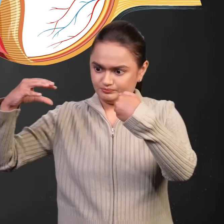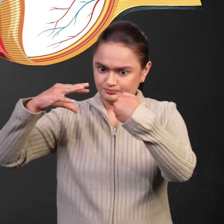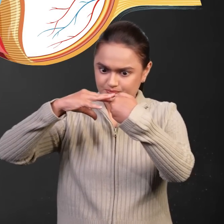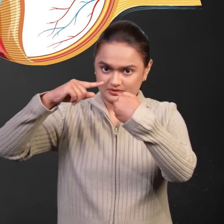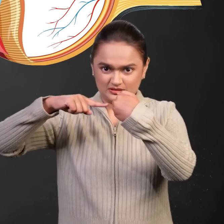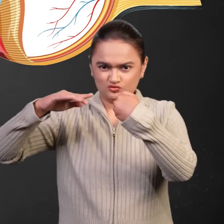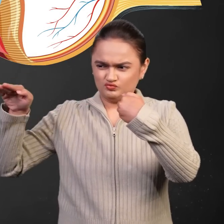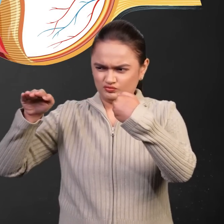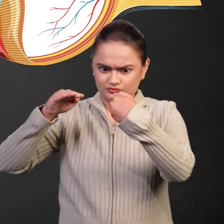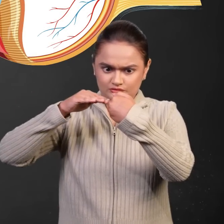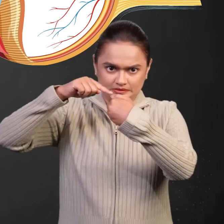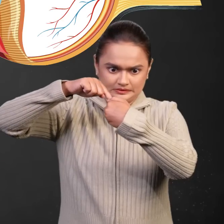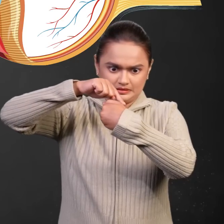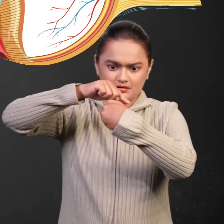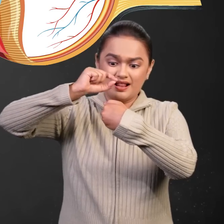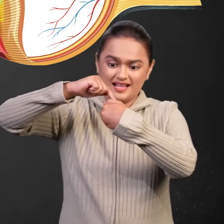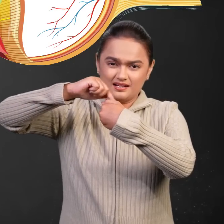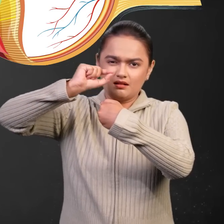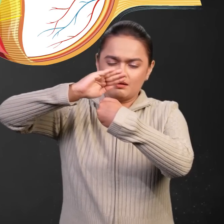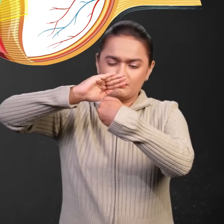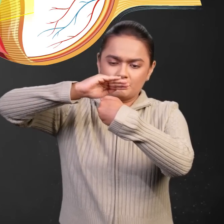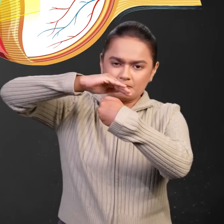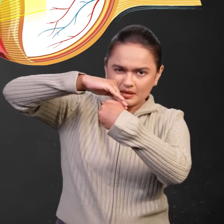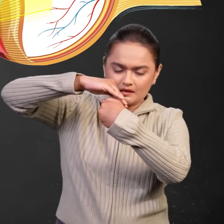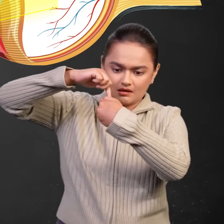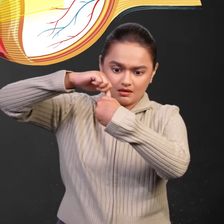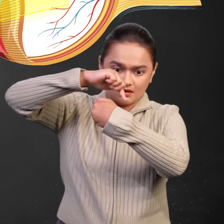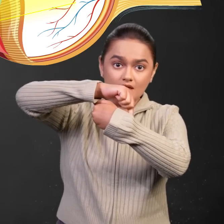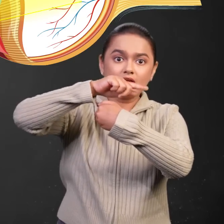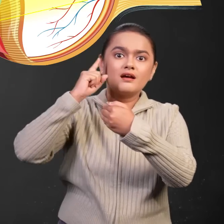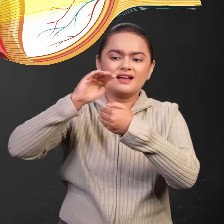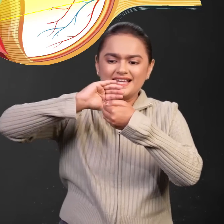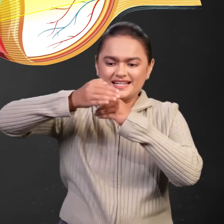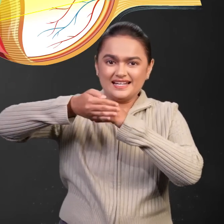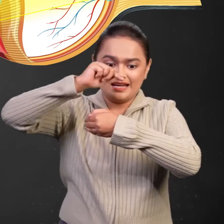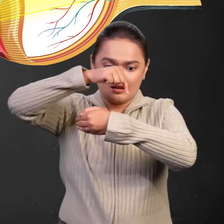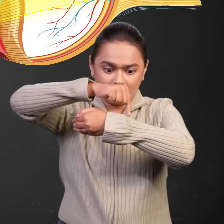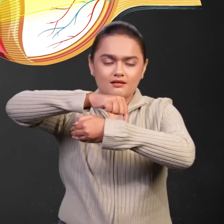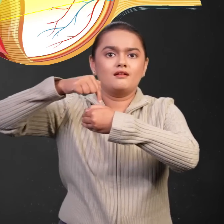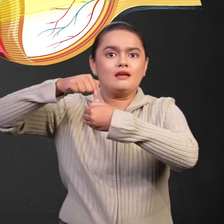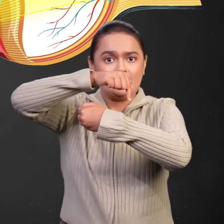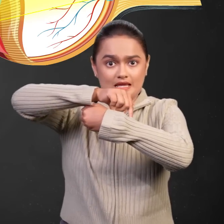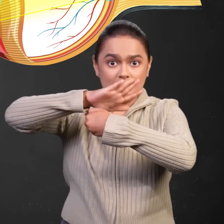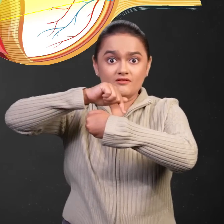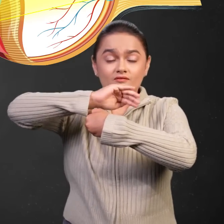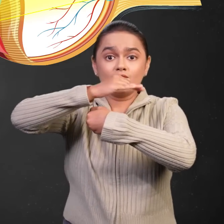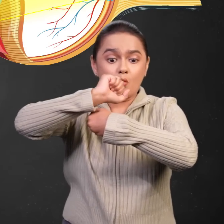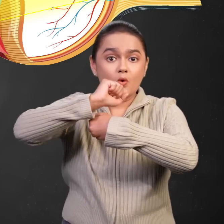which kind of are going straight, kind of are bent to a certain degree. So as to then fall onto the retina, which is the layer of the eye,